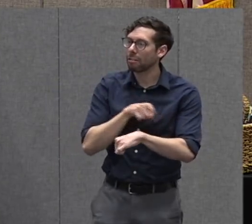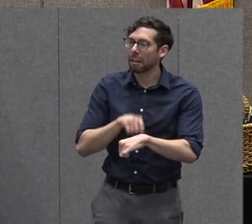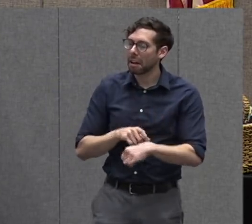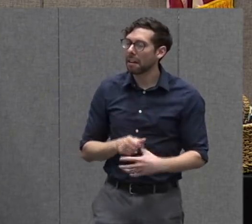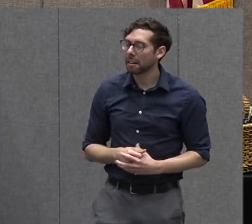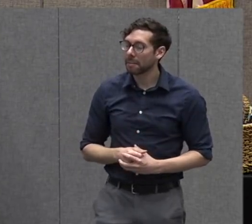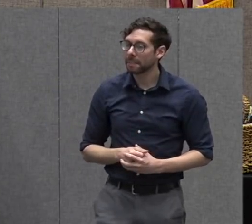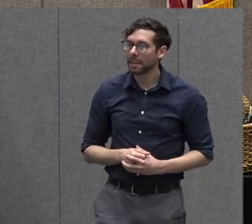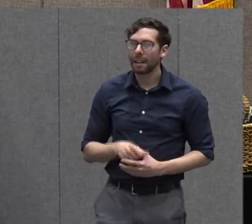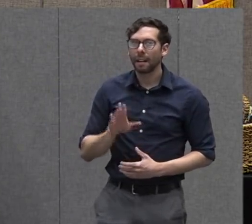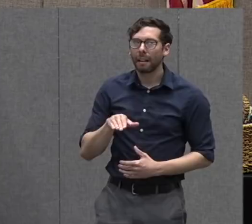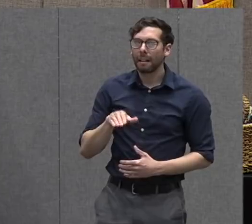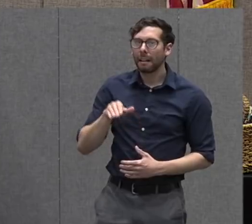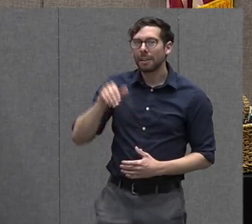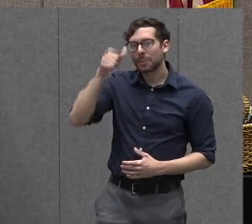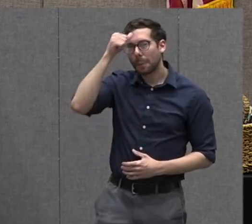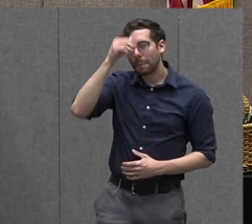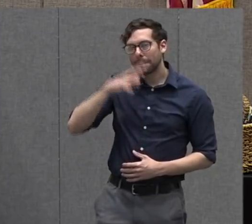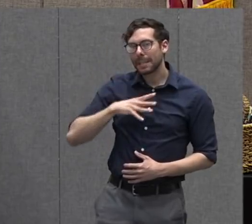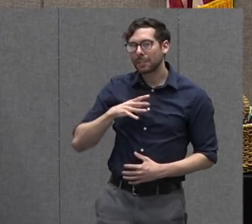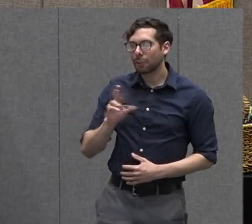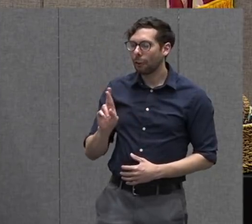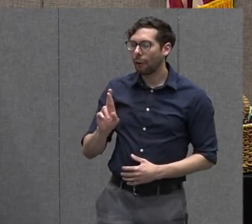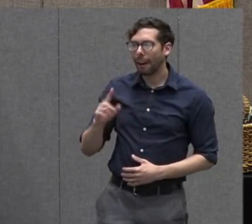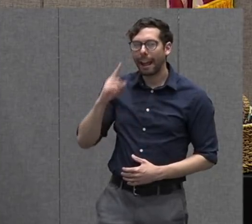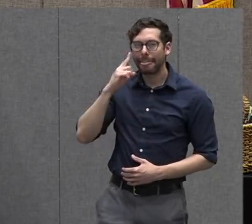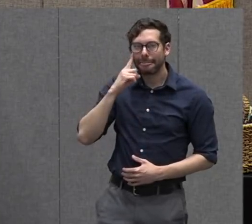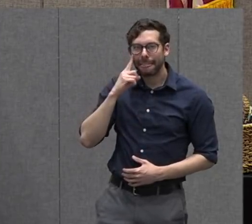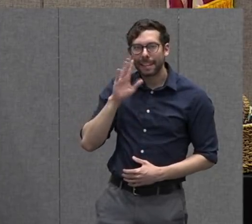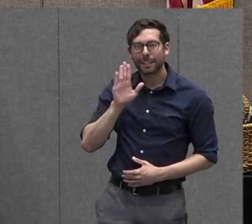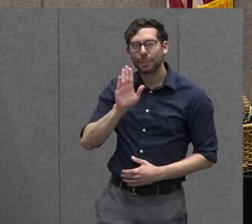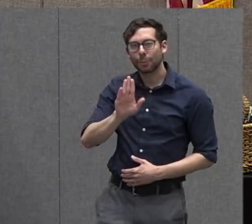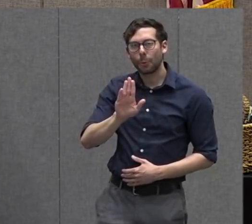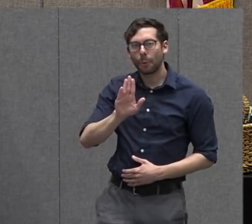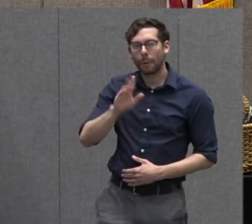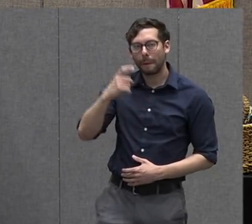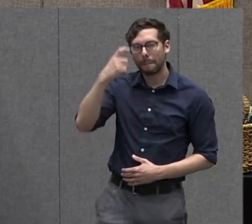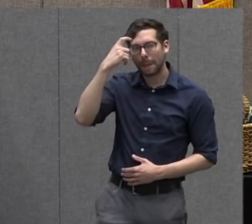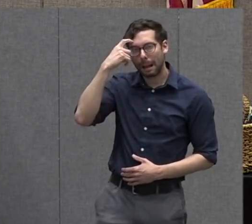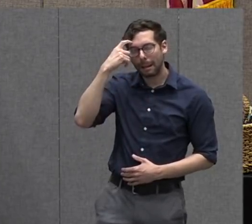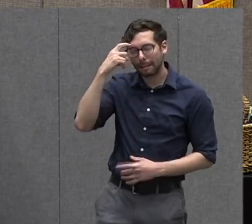I think you have changed your mindset. I think it's been opened,